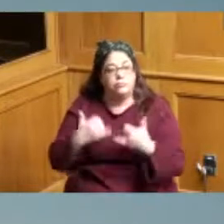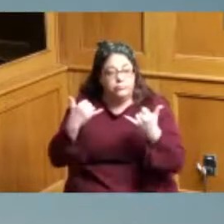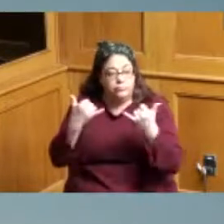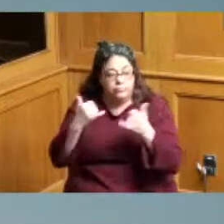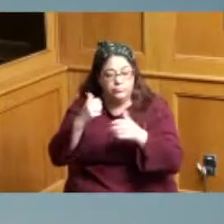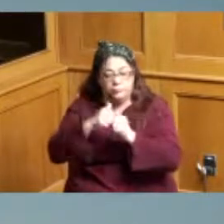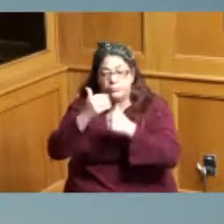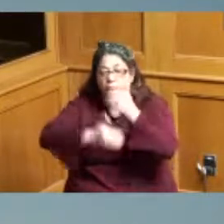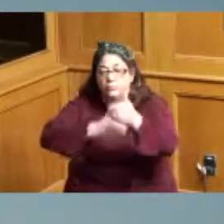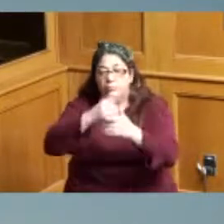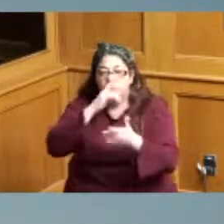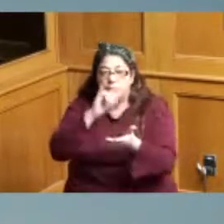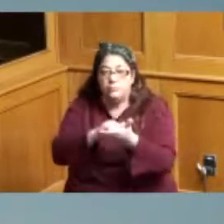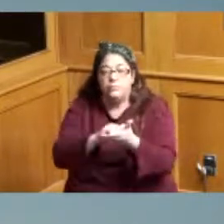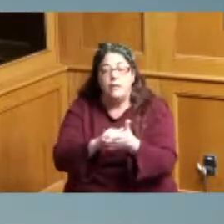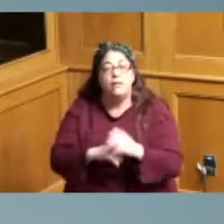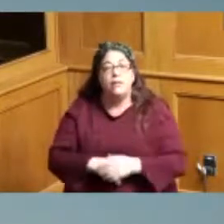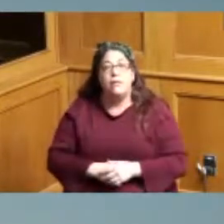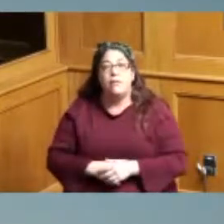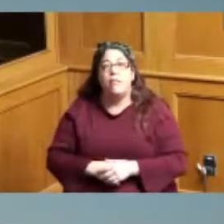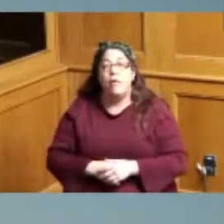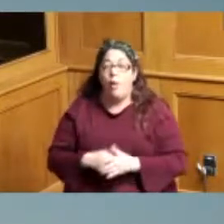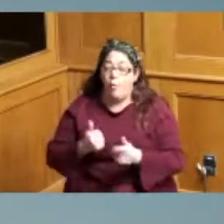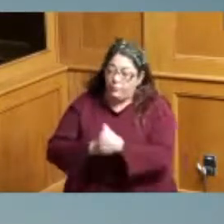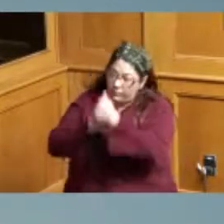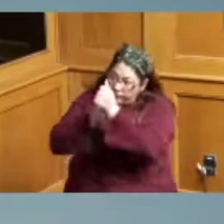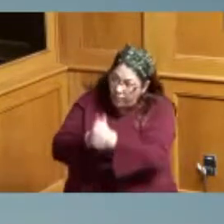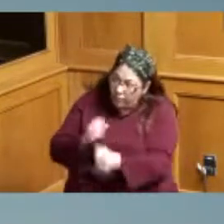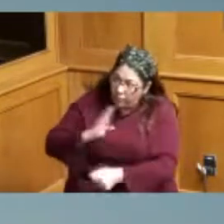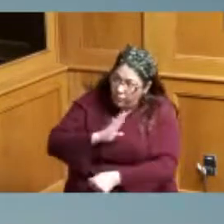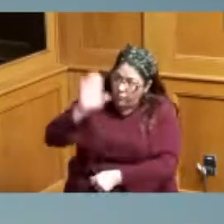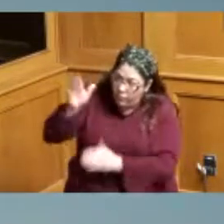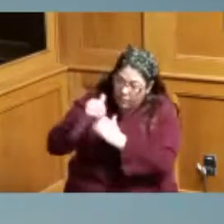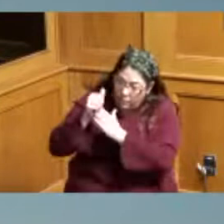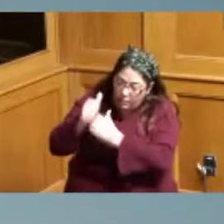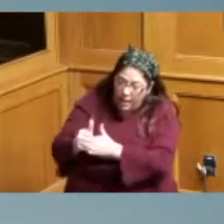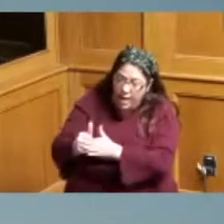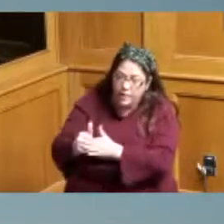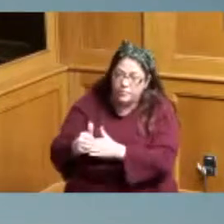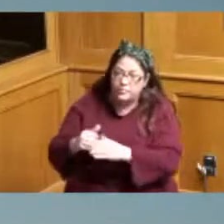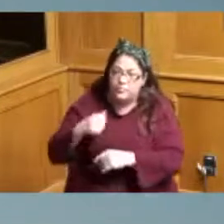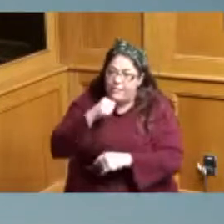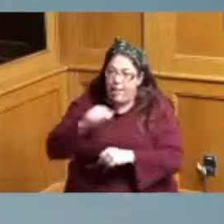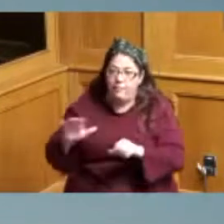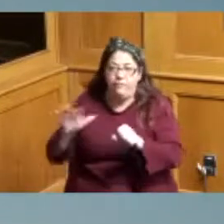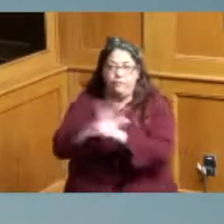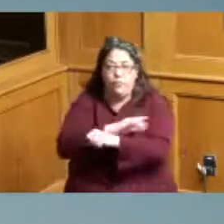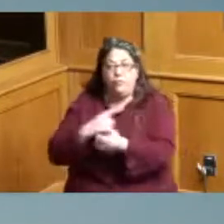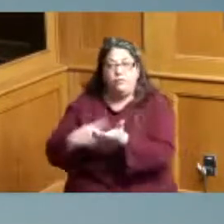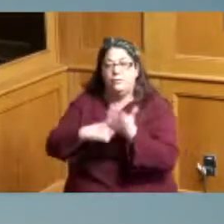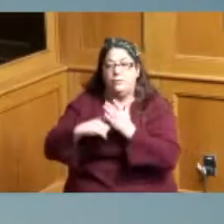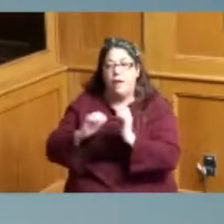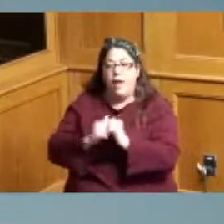and to make sure that we're moving in accordance with the Board's policy direction because we've not really had a concerted board discussion about the way that we're moving forward on this